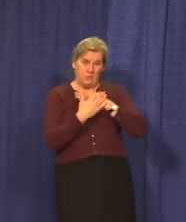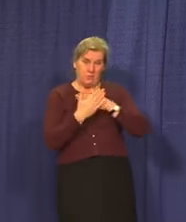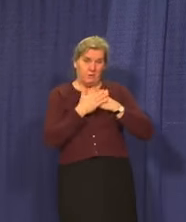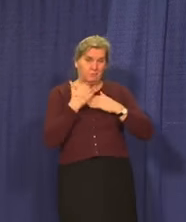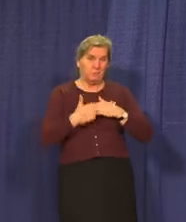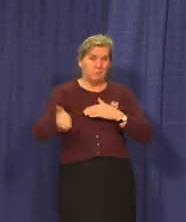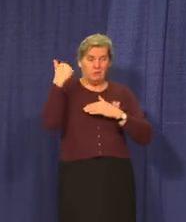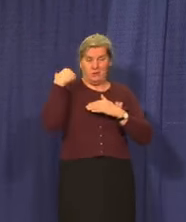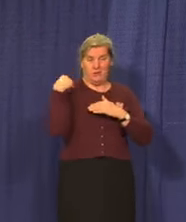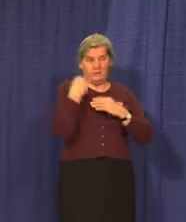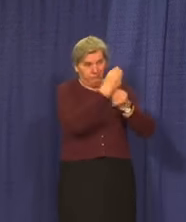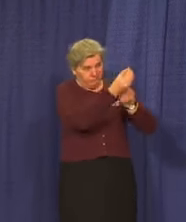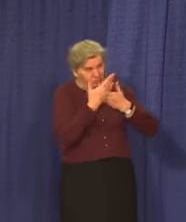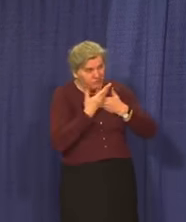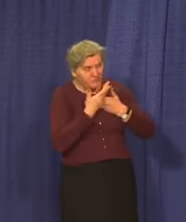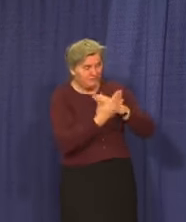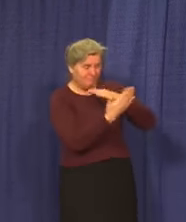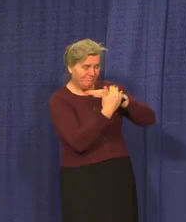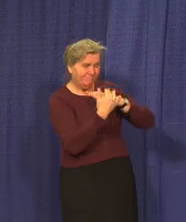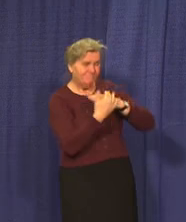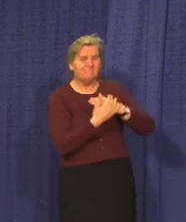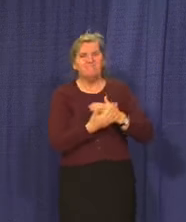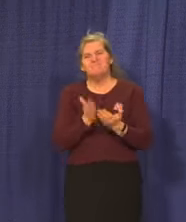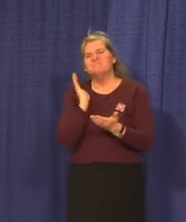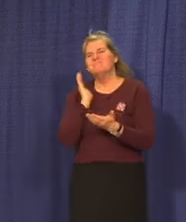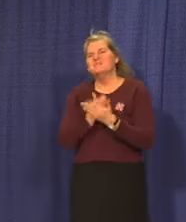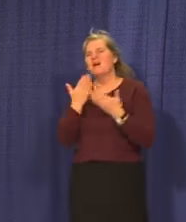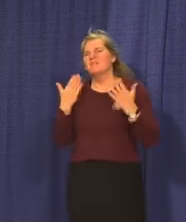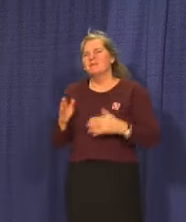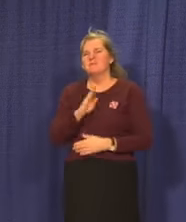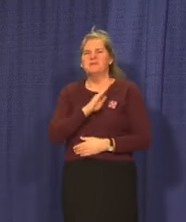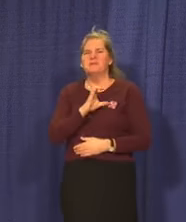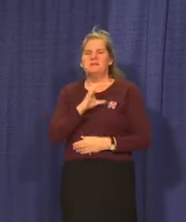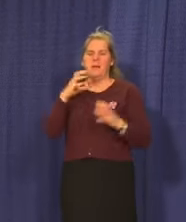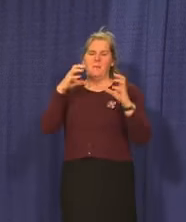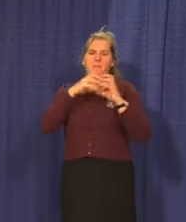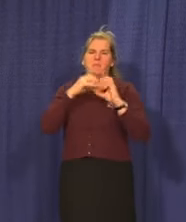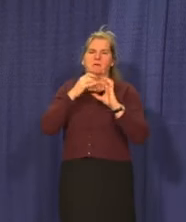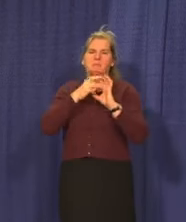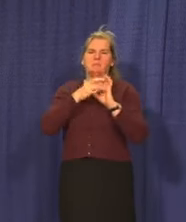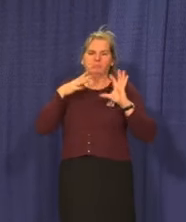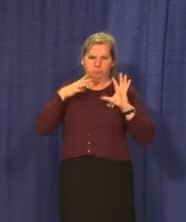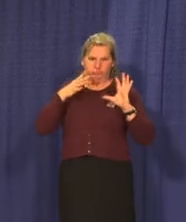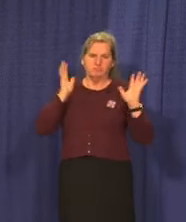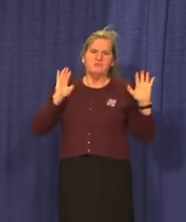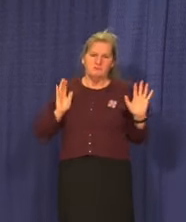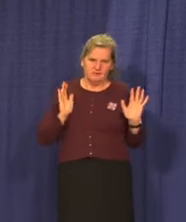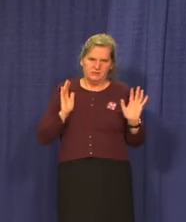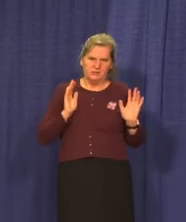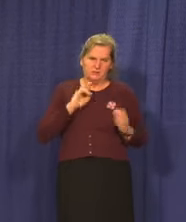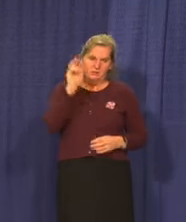THE YUKON'S CHIEF MEDICAL OFFICER OF HEALTH, WE ARE ENDING THE BC TERRITORY MOBILITY BUBBLE AND EXPANDING THE